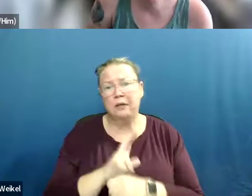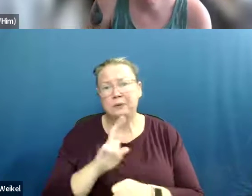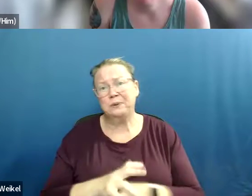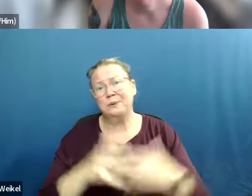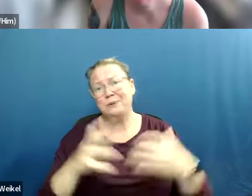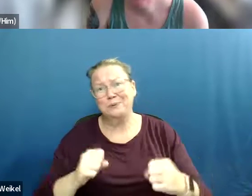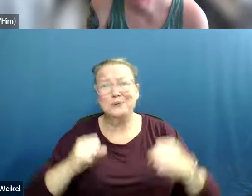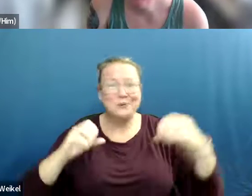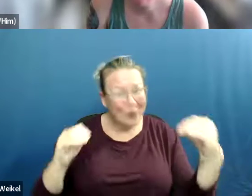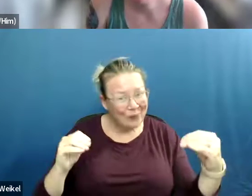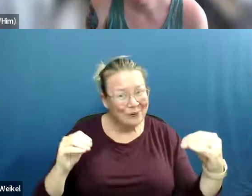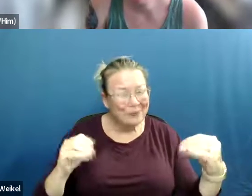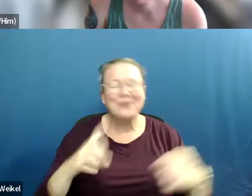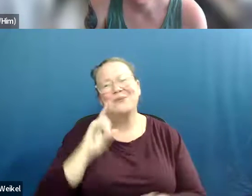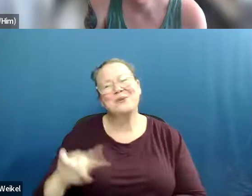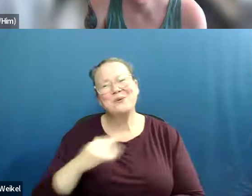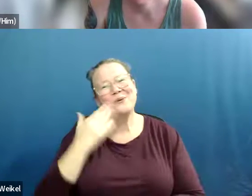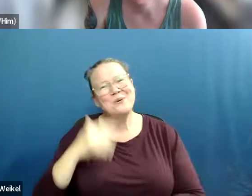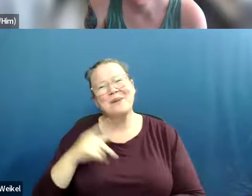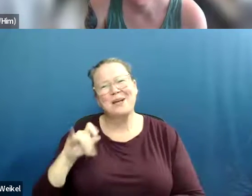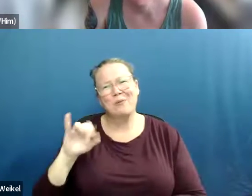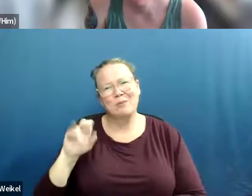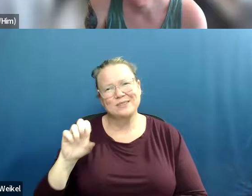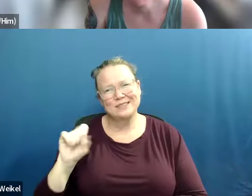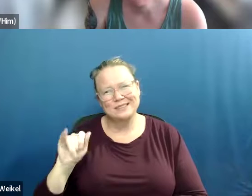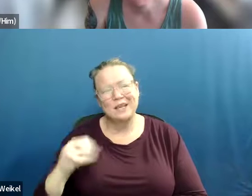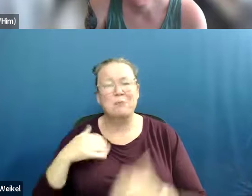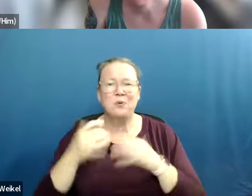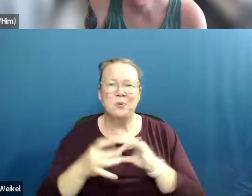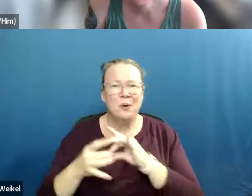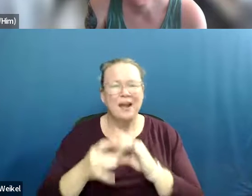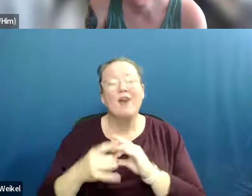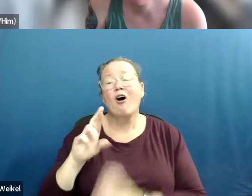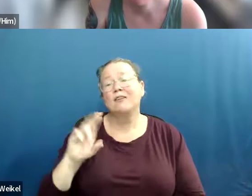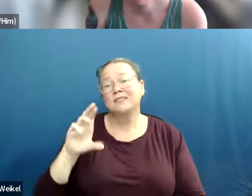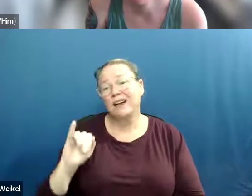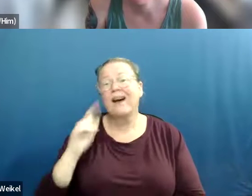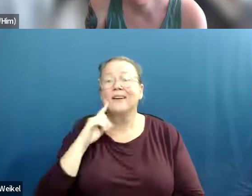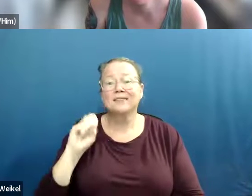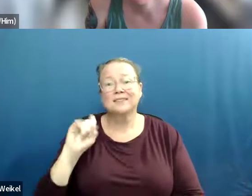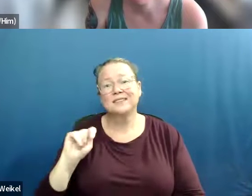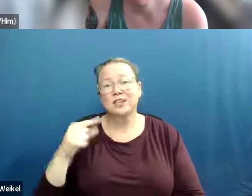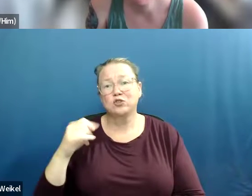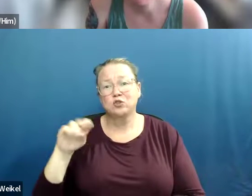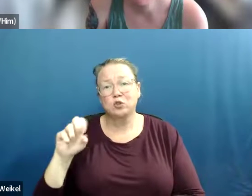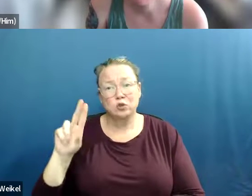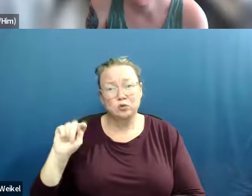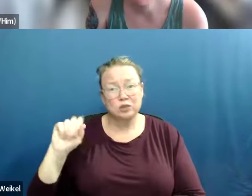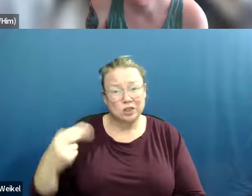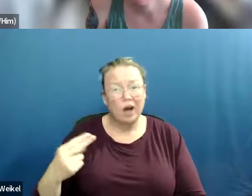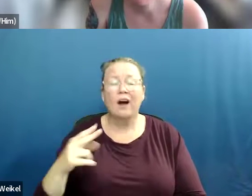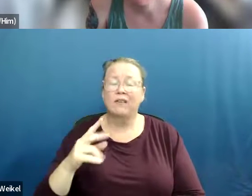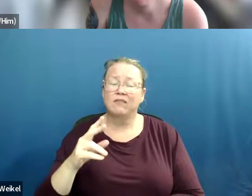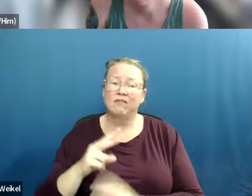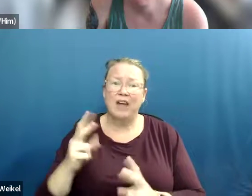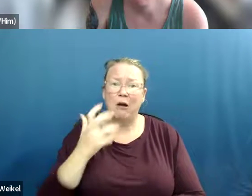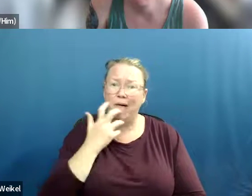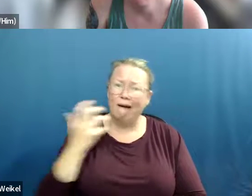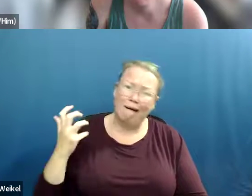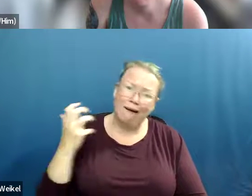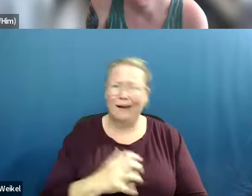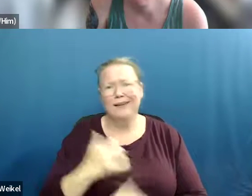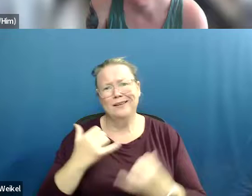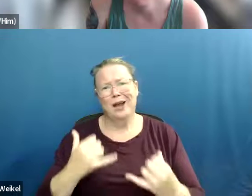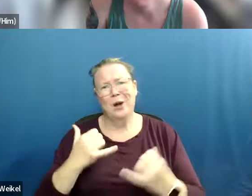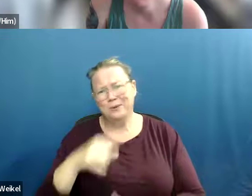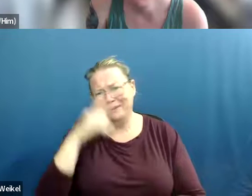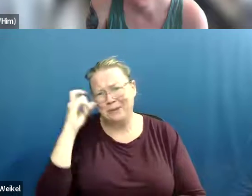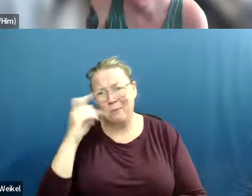Kayla Robertson: So for those who don't know me, I'm Kayla Robertson. I'm a youth coordinator at Rci, which is in St. George, Utah. We're very, very hot right now in the summer, but it is